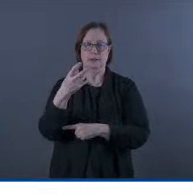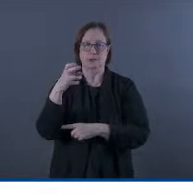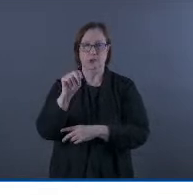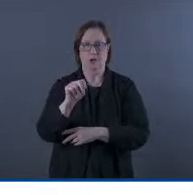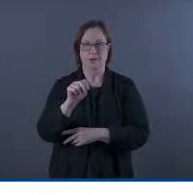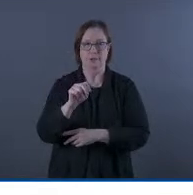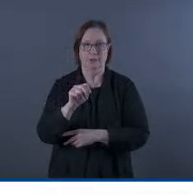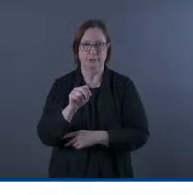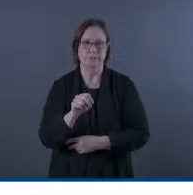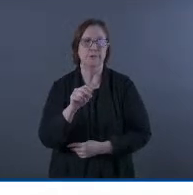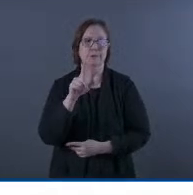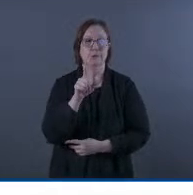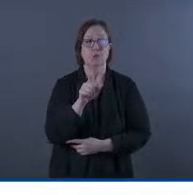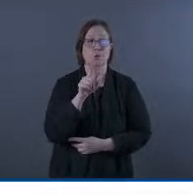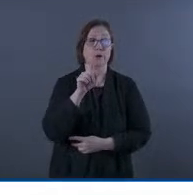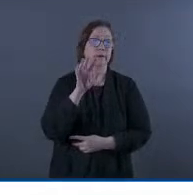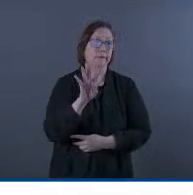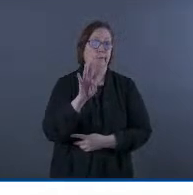of the Whatcom County population.